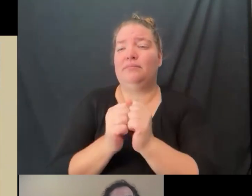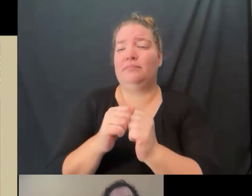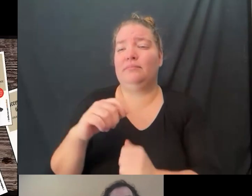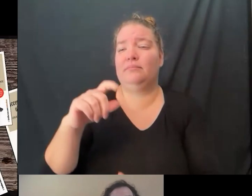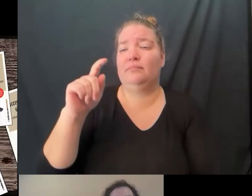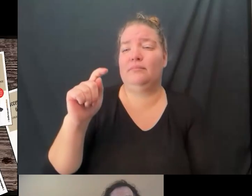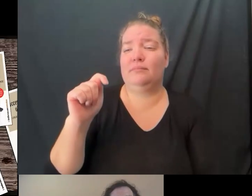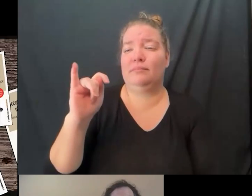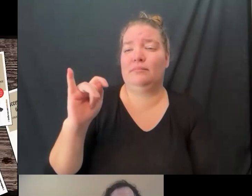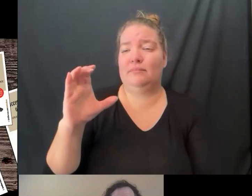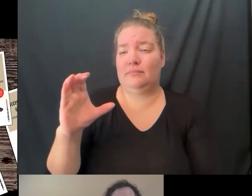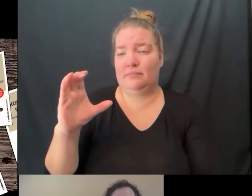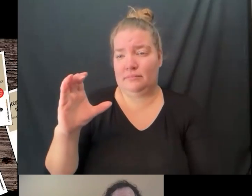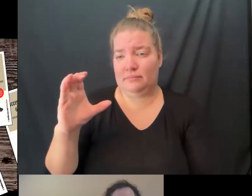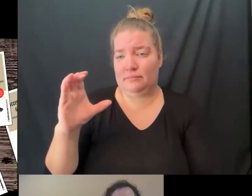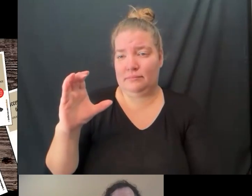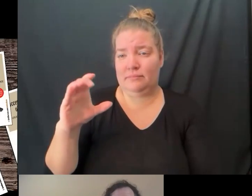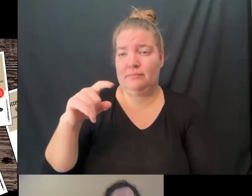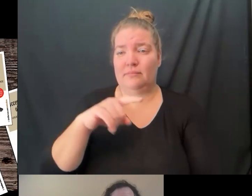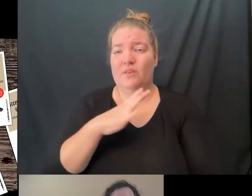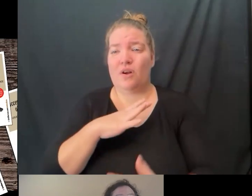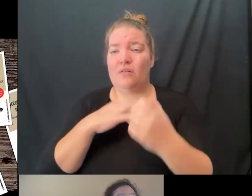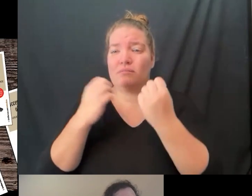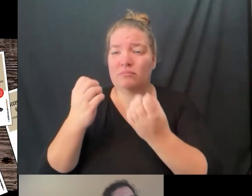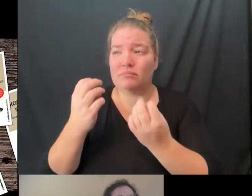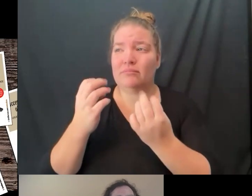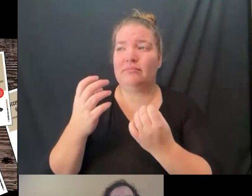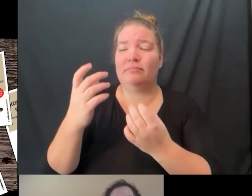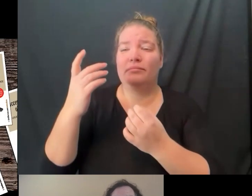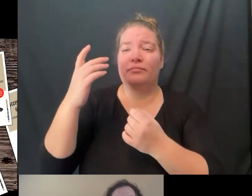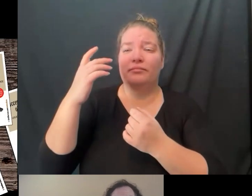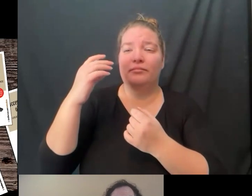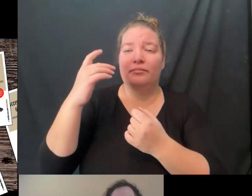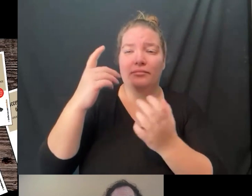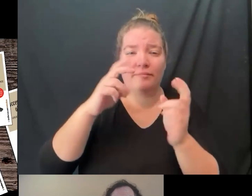Commission, which is responsible for investigating